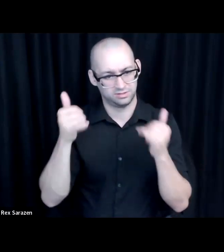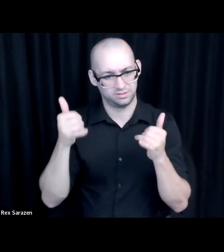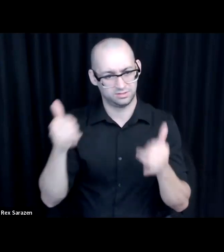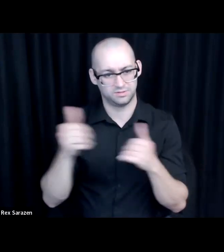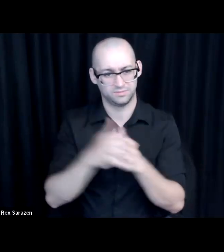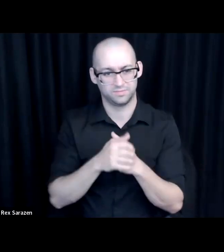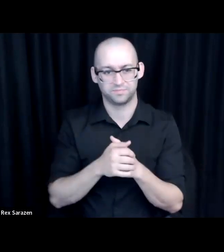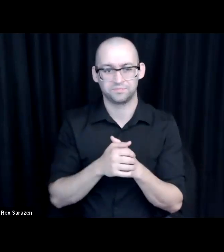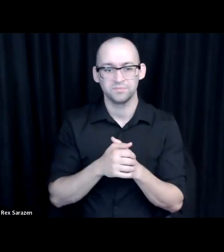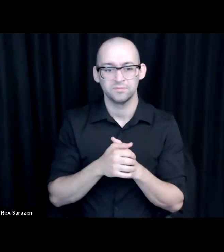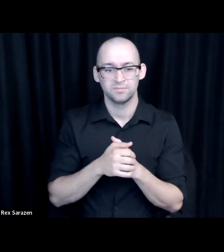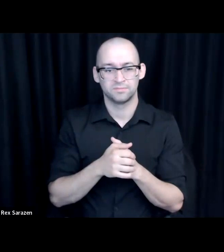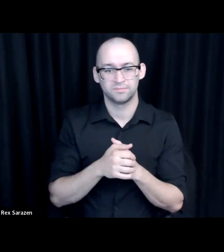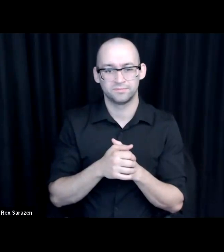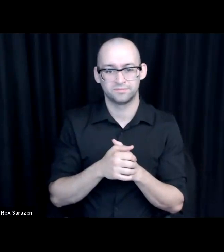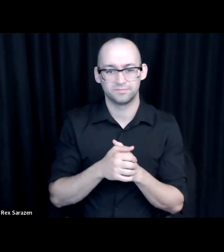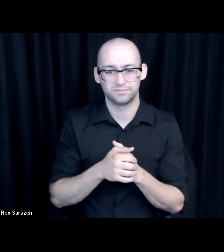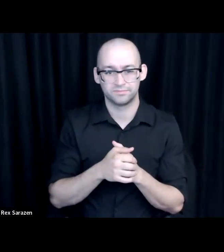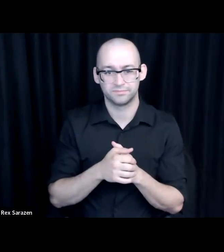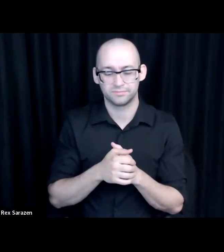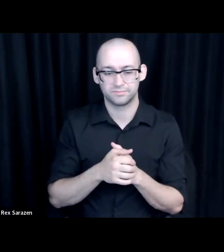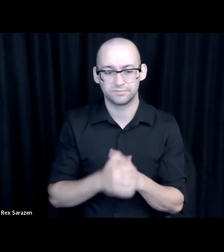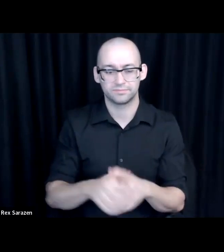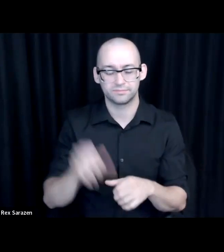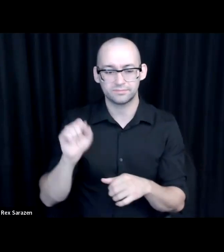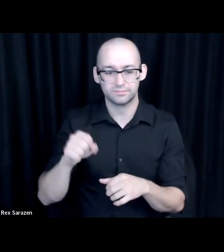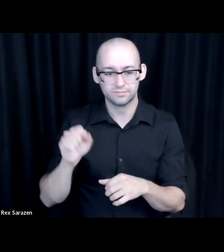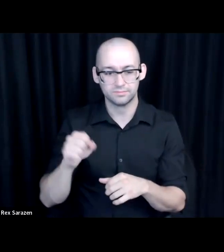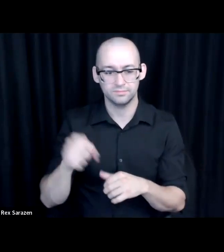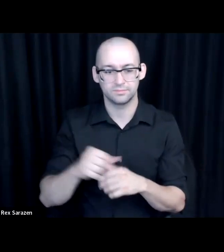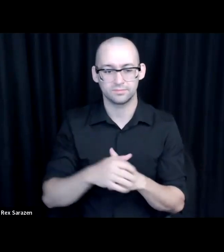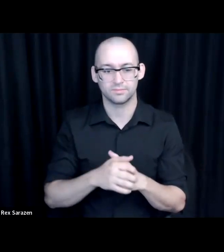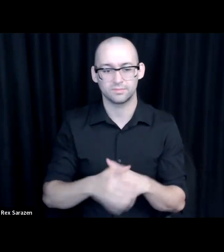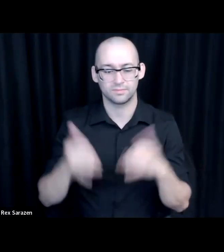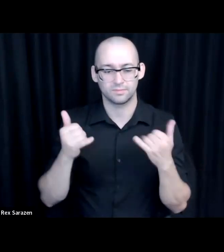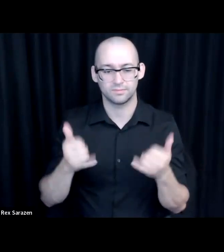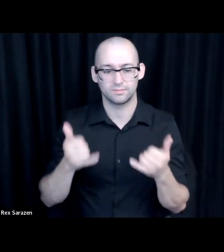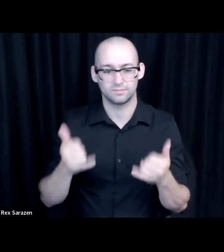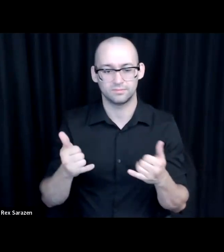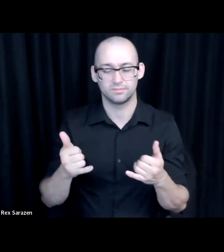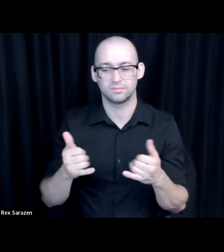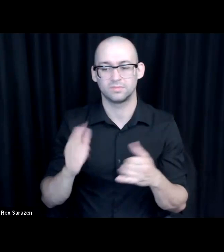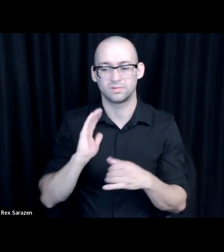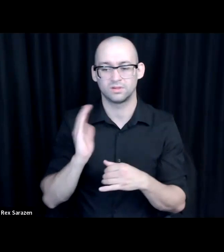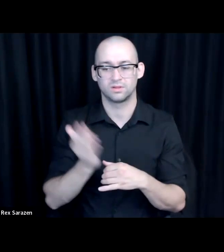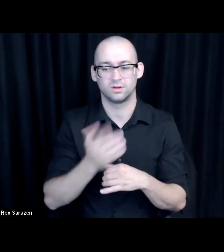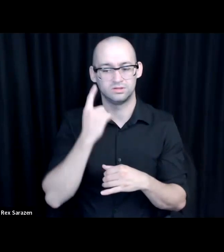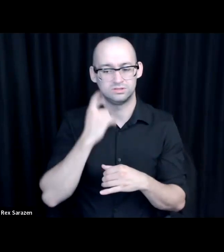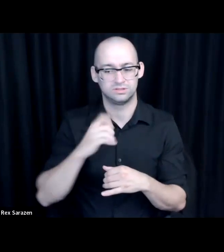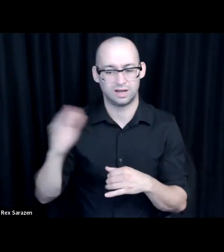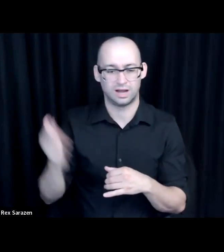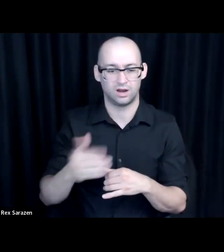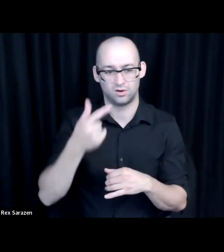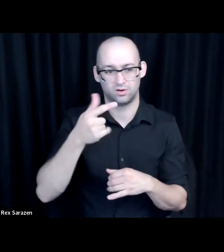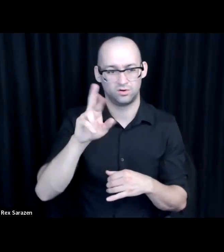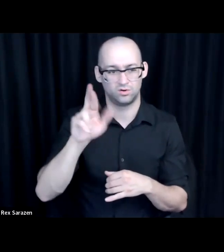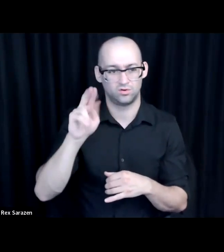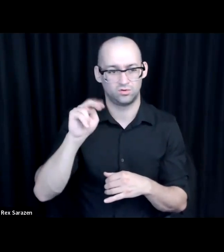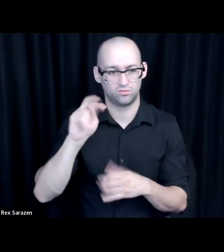Great. Great thanks. Yeah. Right now, we just hired a grant writer to help me with these